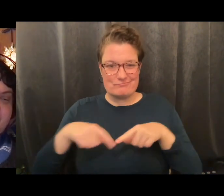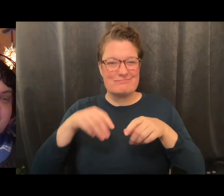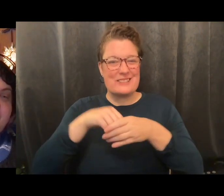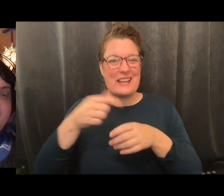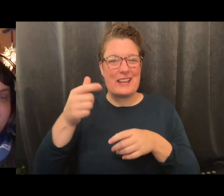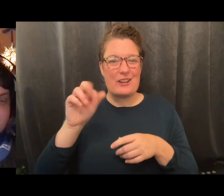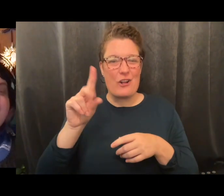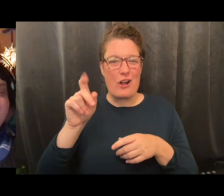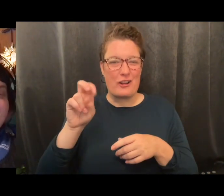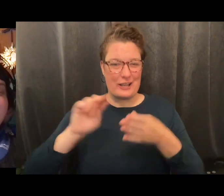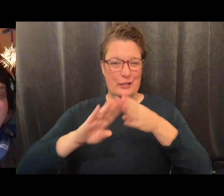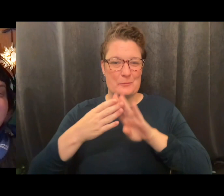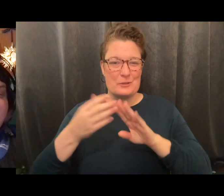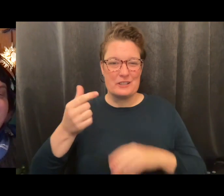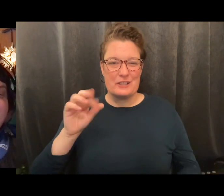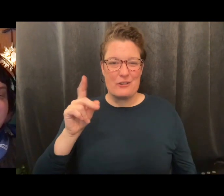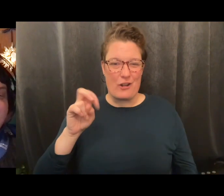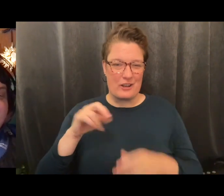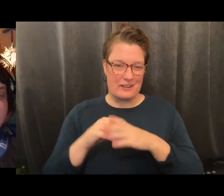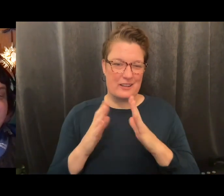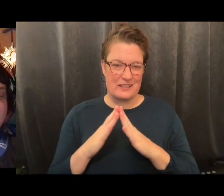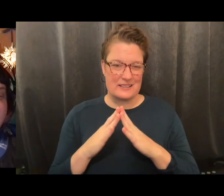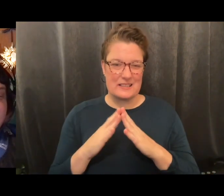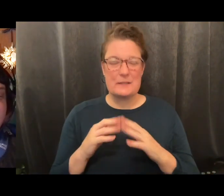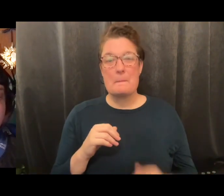near where I used to live, and I love this community garden because there's like